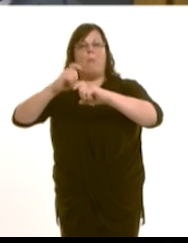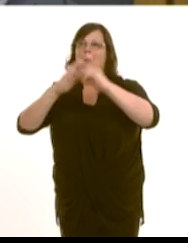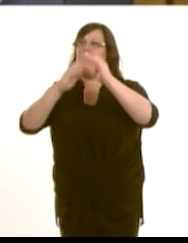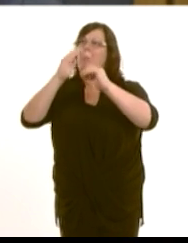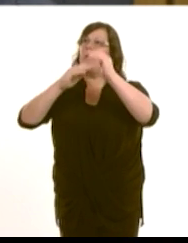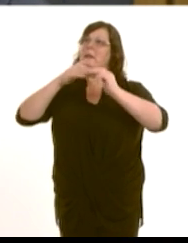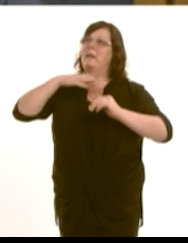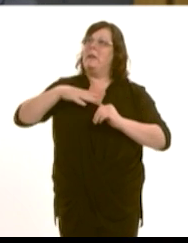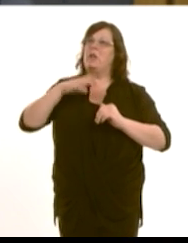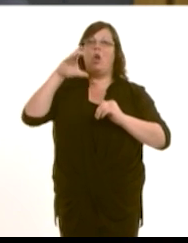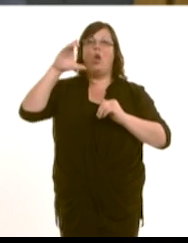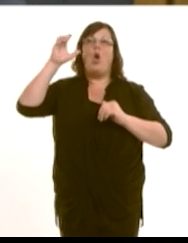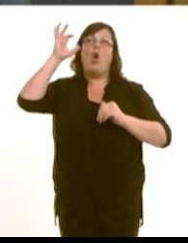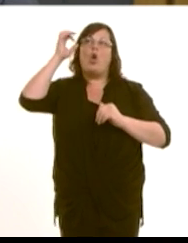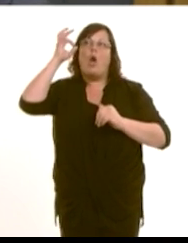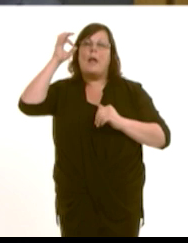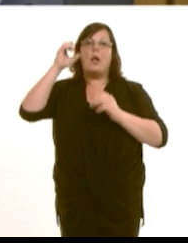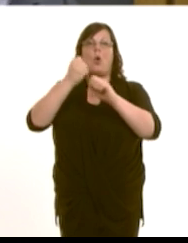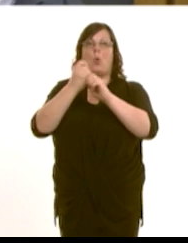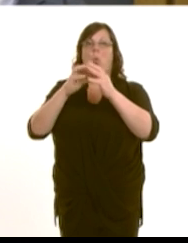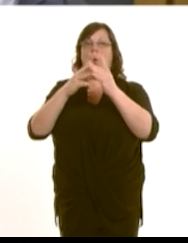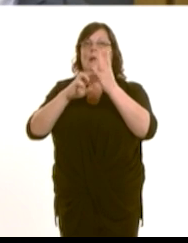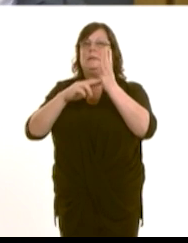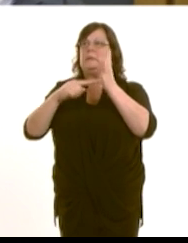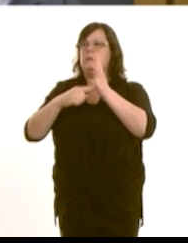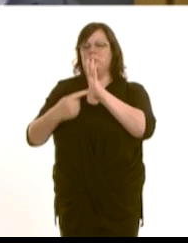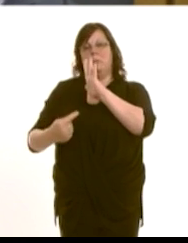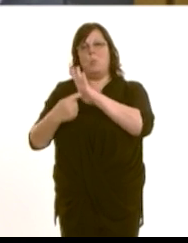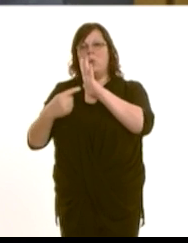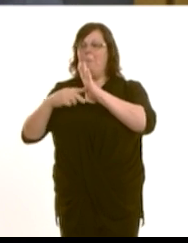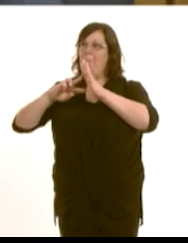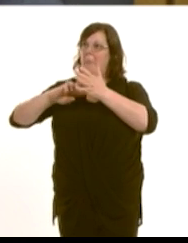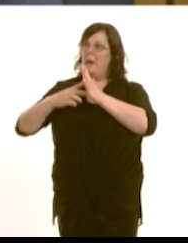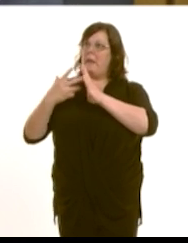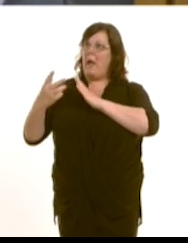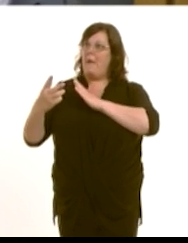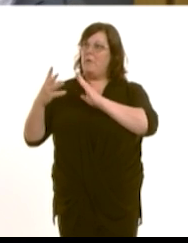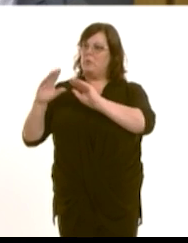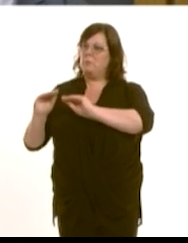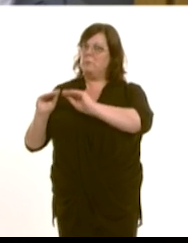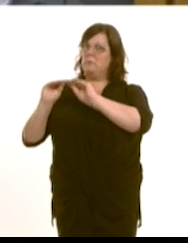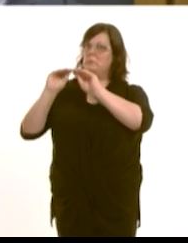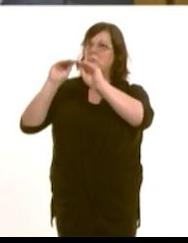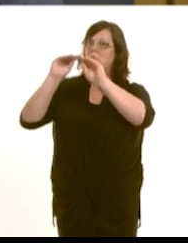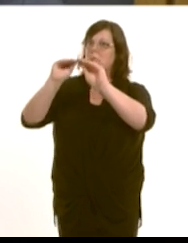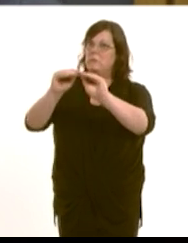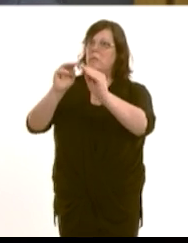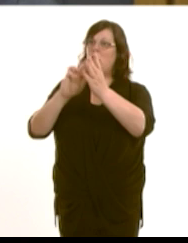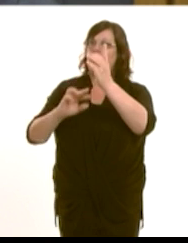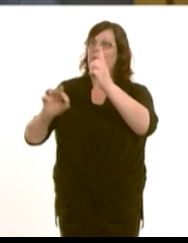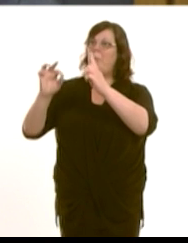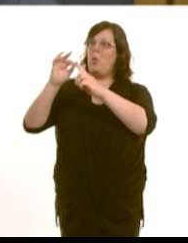Coleg Gwent have ambitious and important plans to relocate their Newport campus to the riverfront